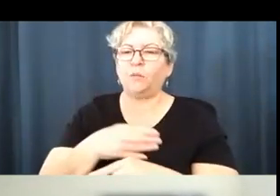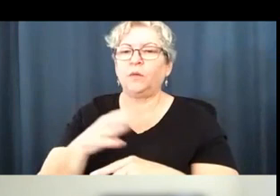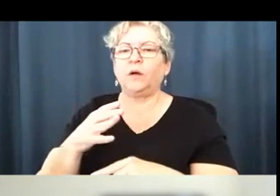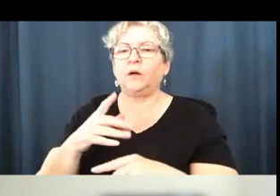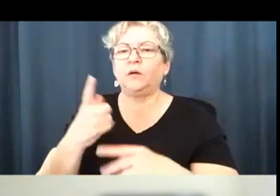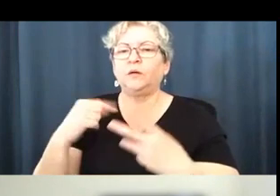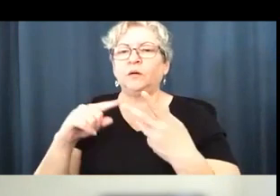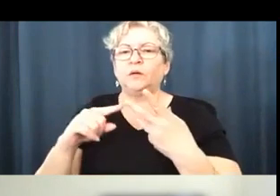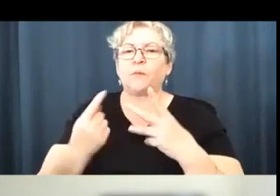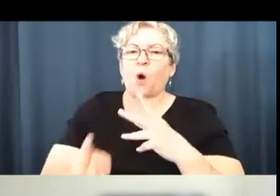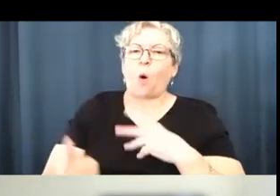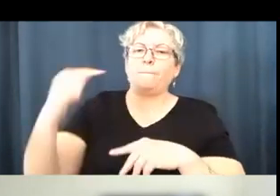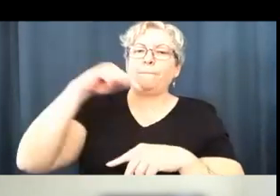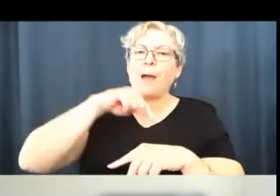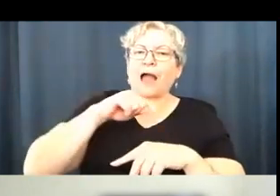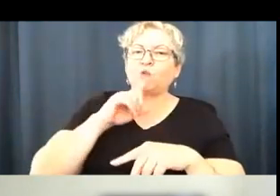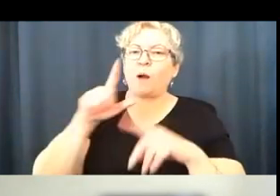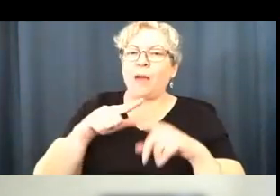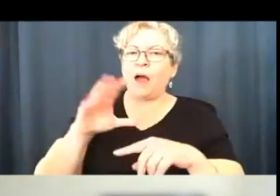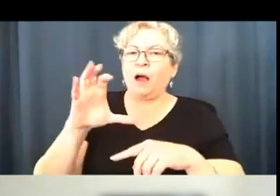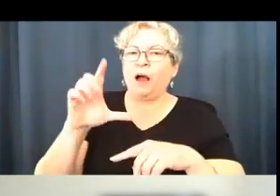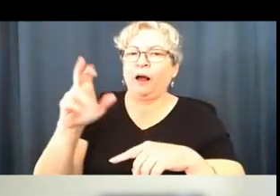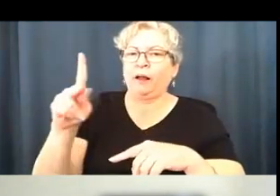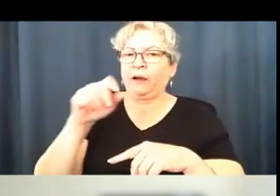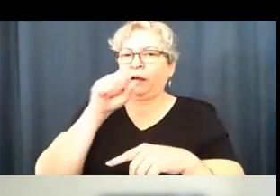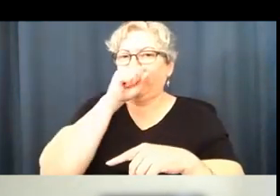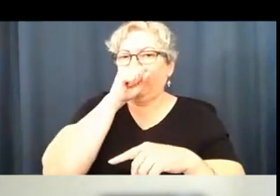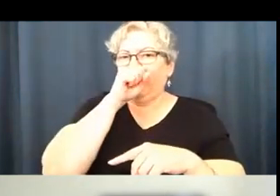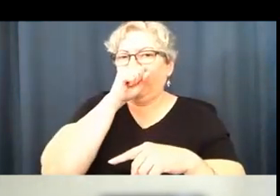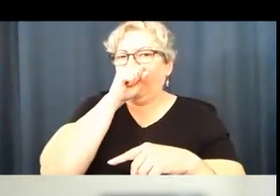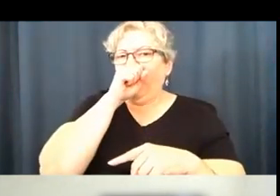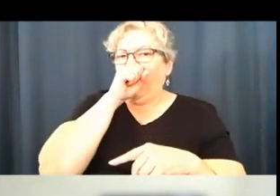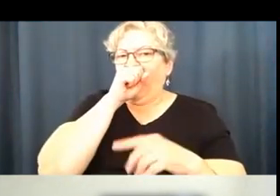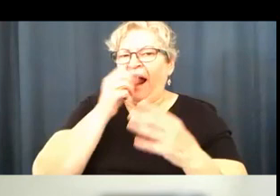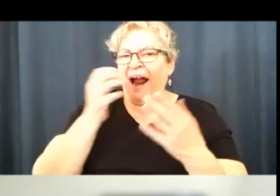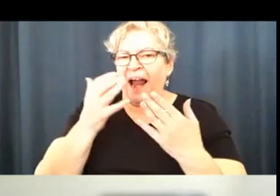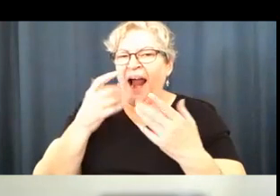about the click here, register here, versus, and there's a statement in response to that.